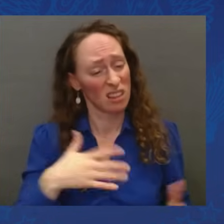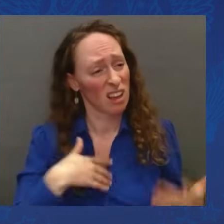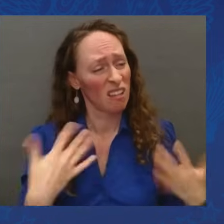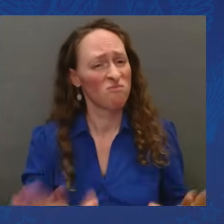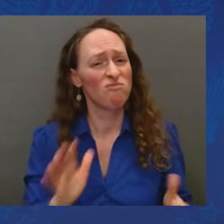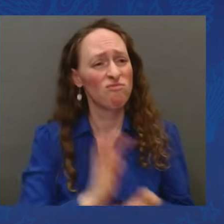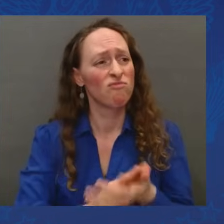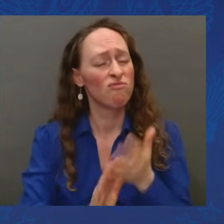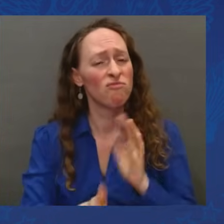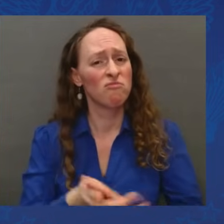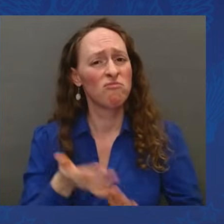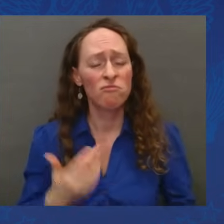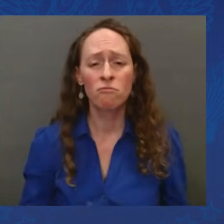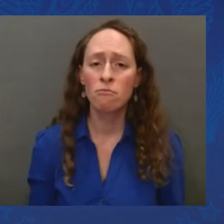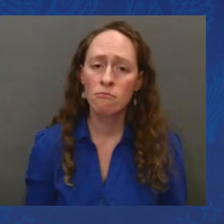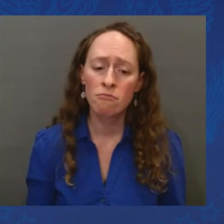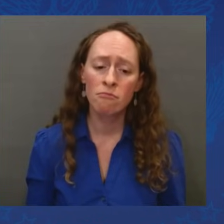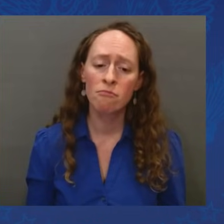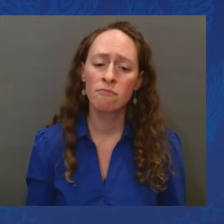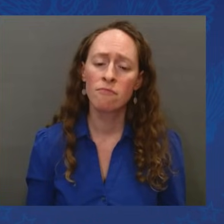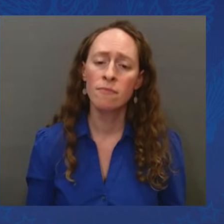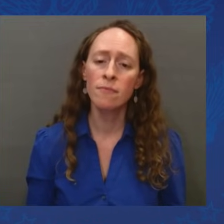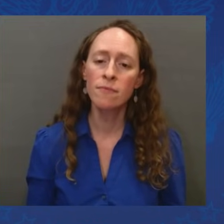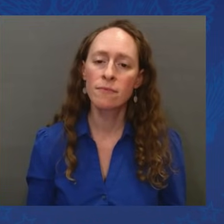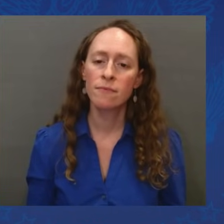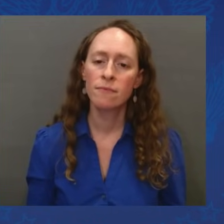Next question, sorry, was Bloomberg.